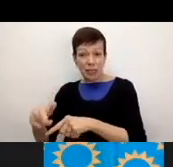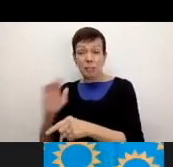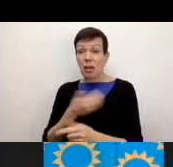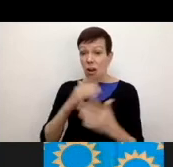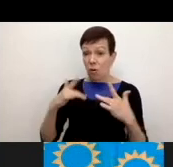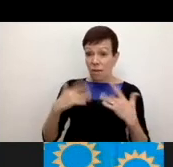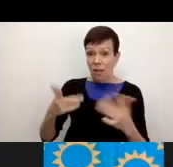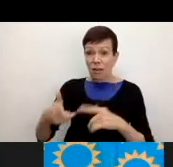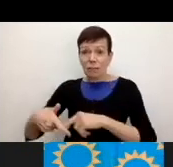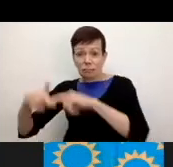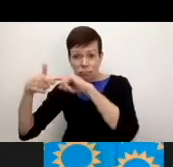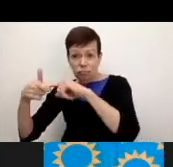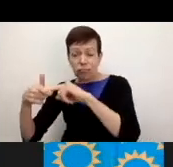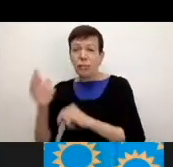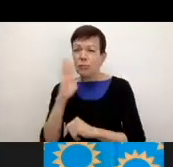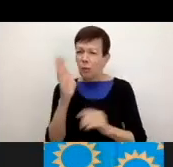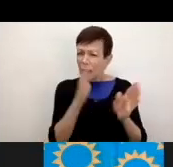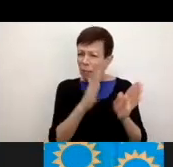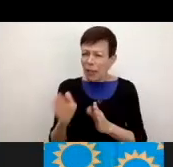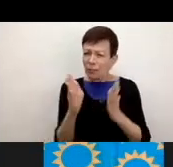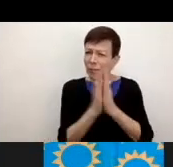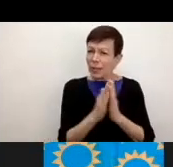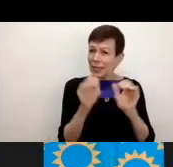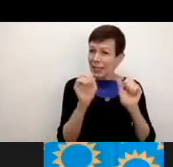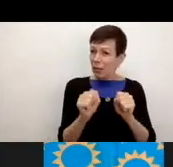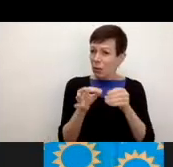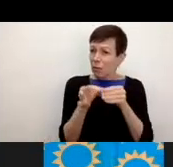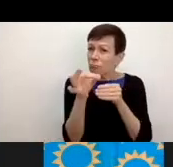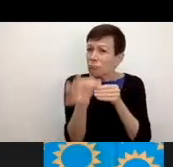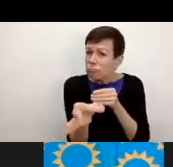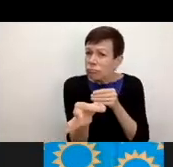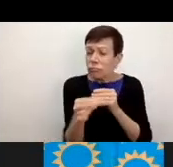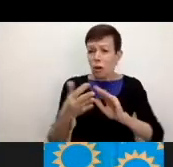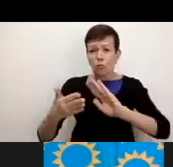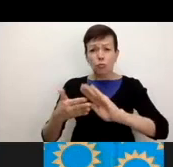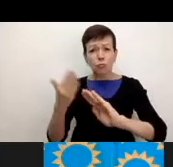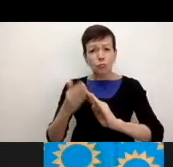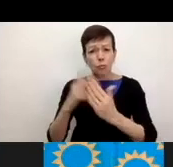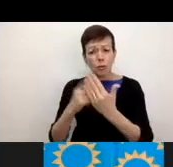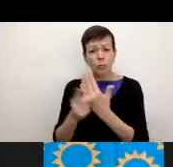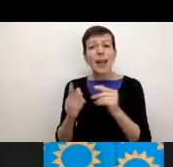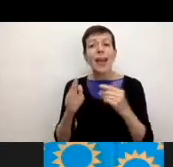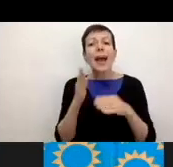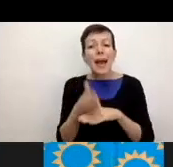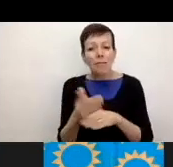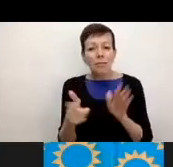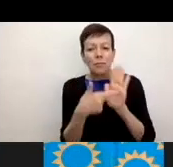we can get an extension to run some programs in the community after the exhibition that has come down.